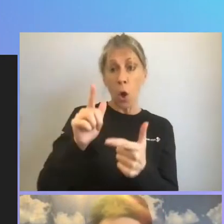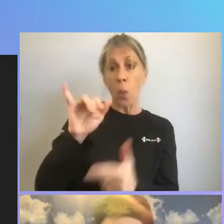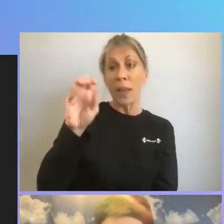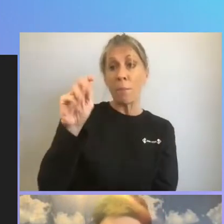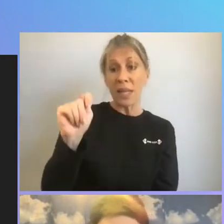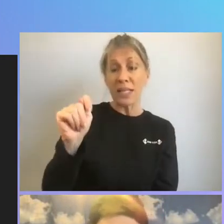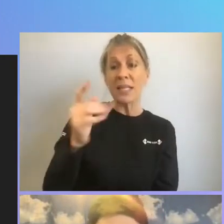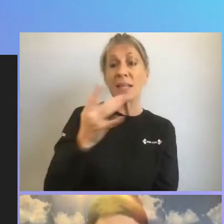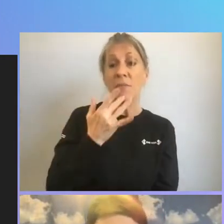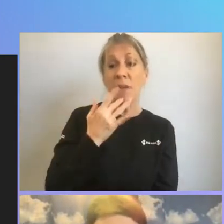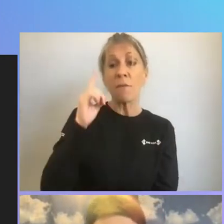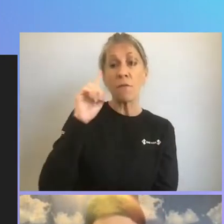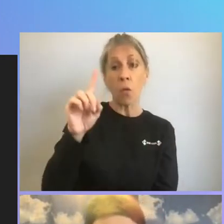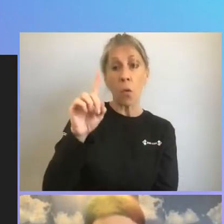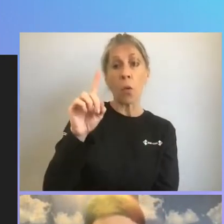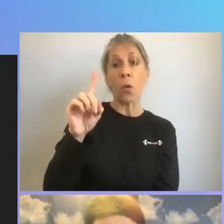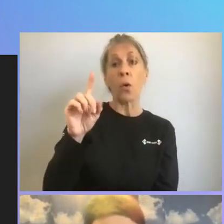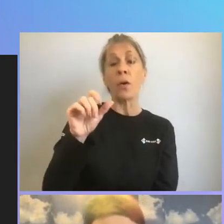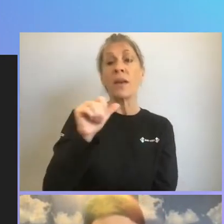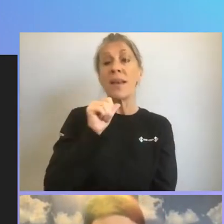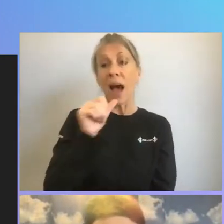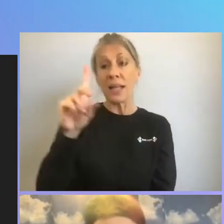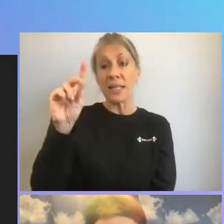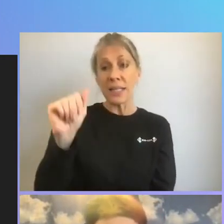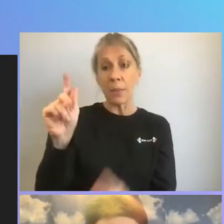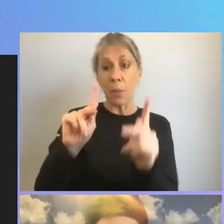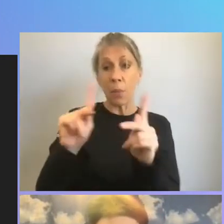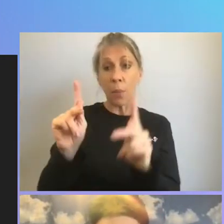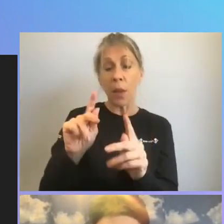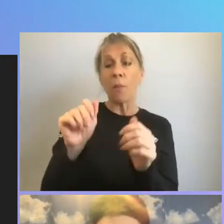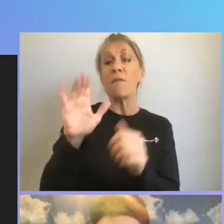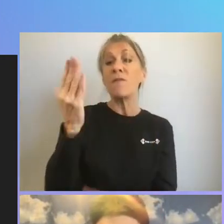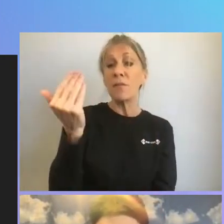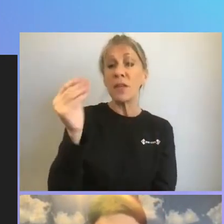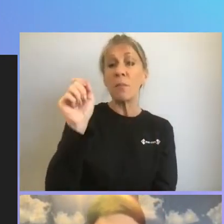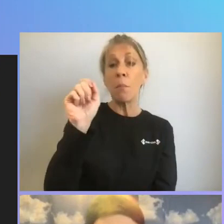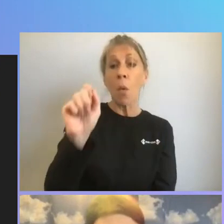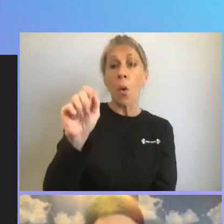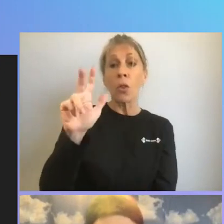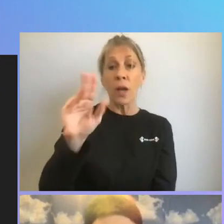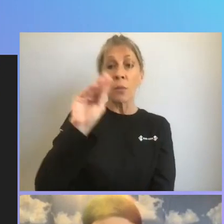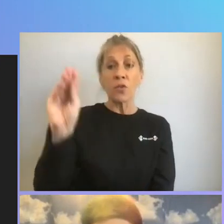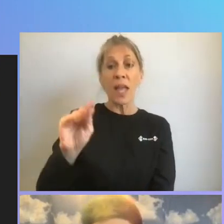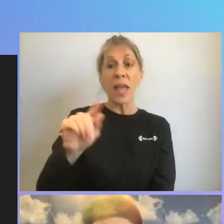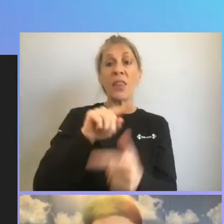implicit preference, uh, with 15.3. And then you have the